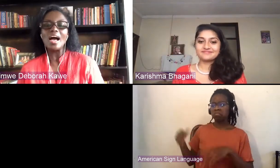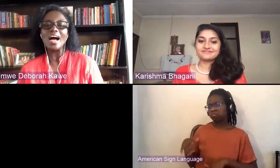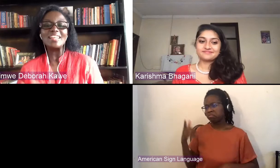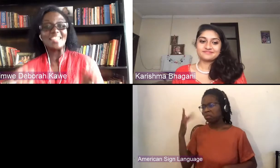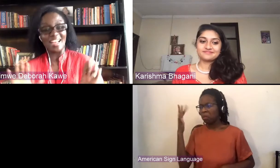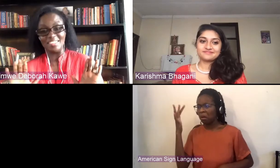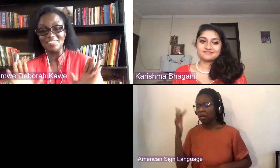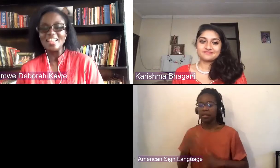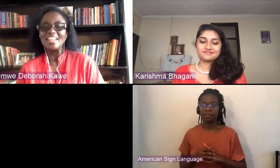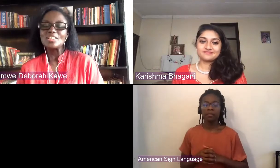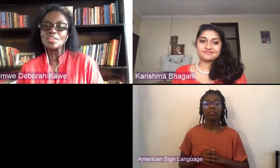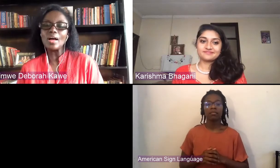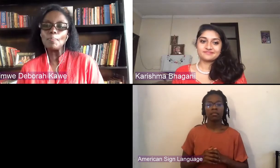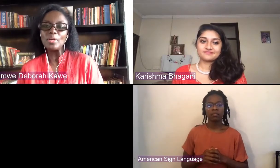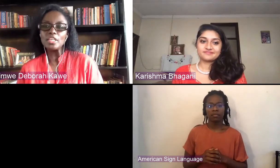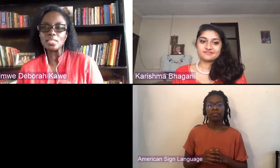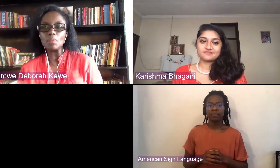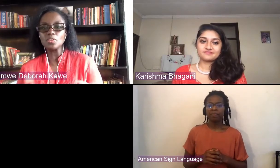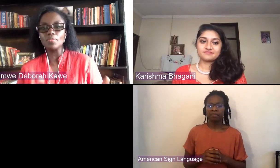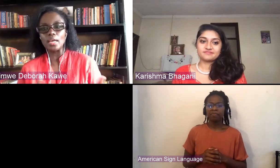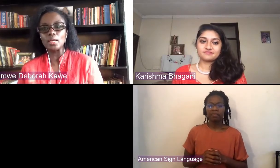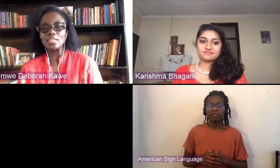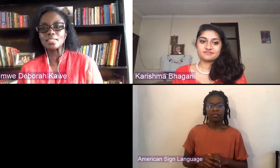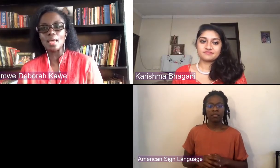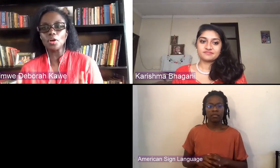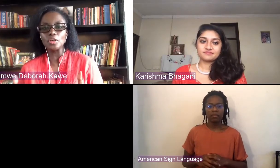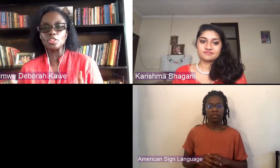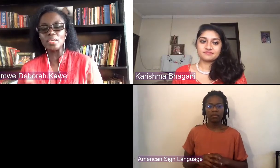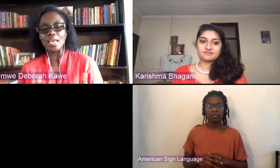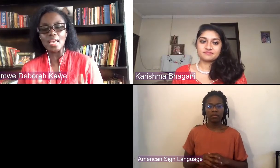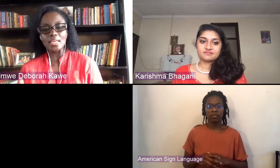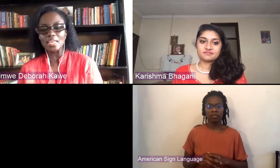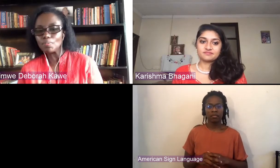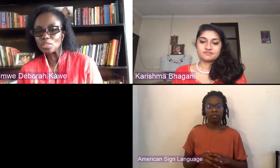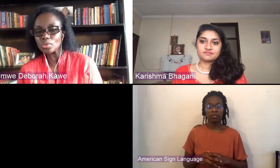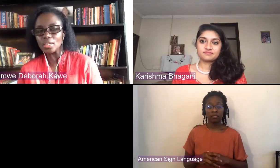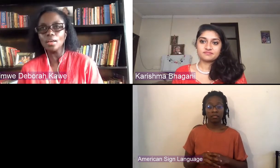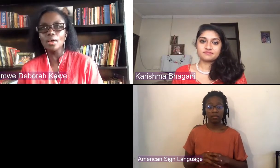So yeah. So, but in terms of like, is there going to be any in between?